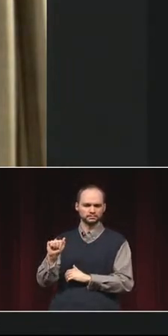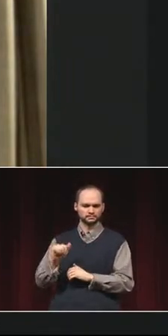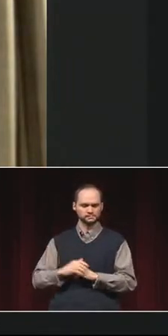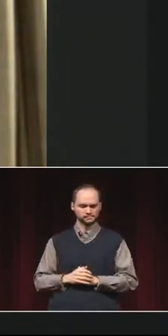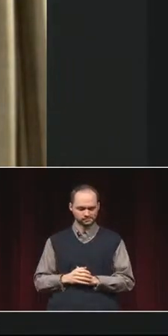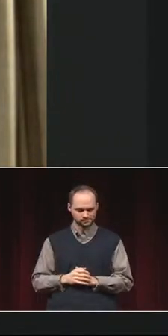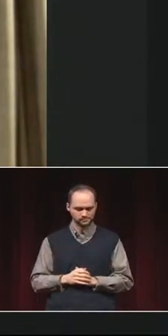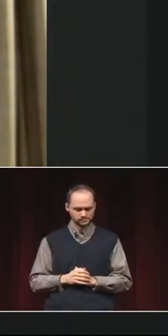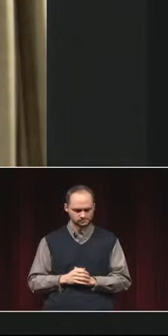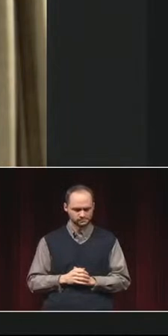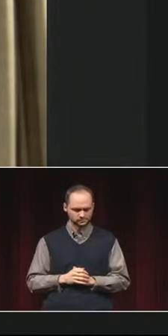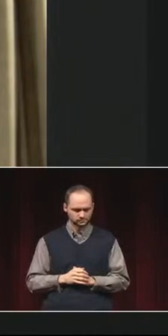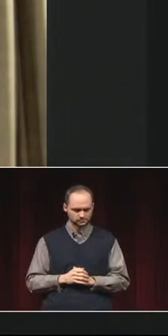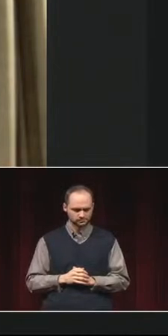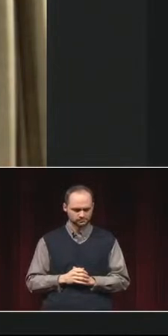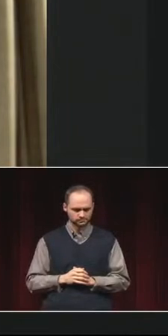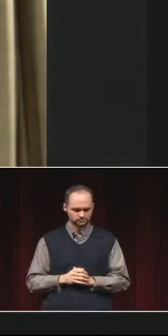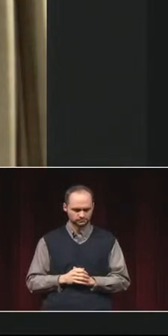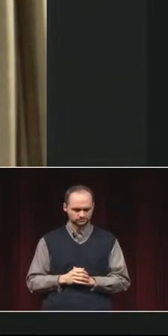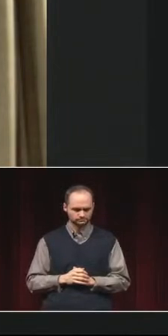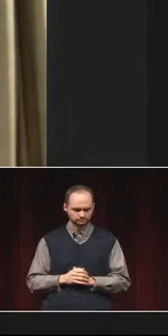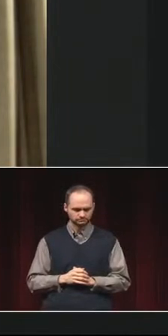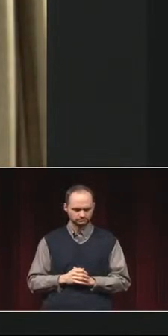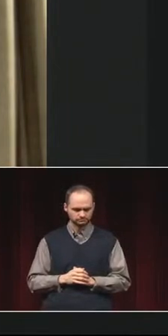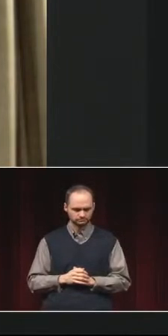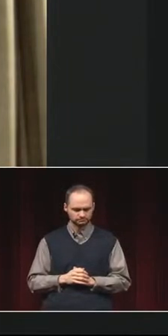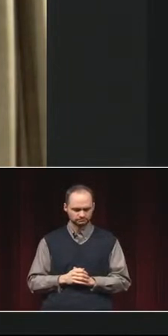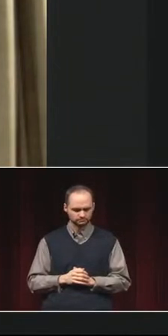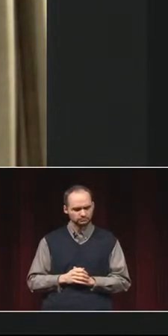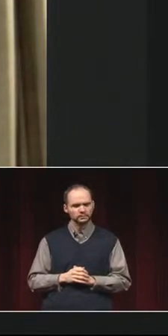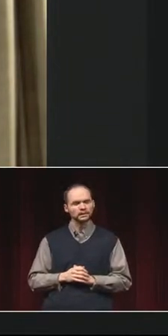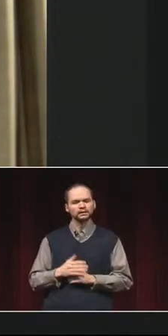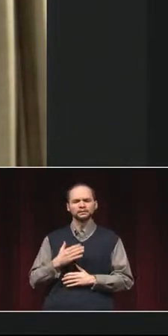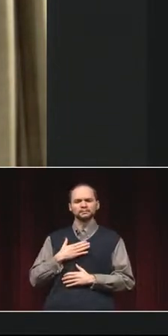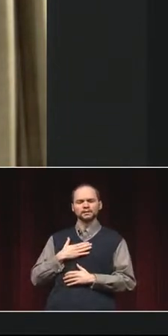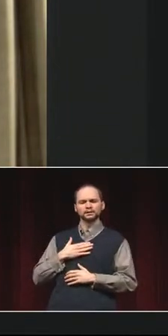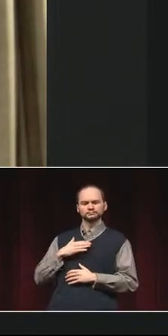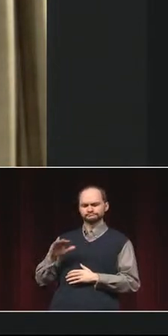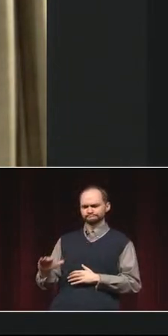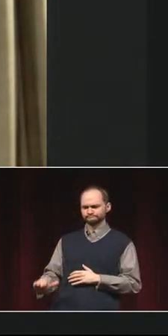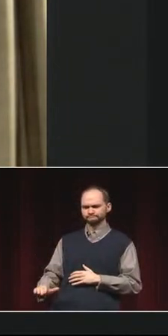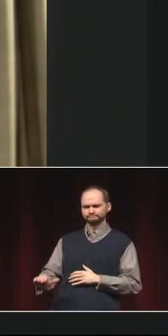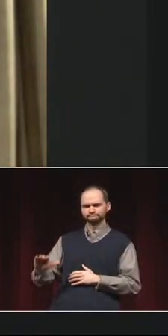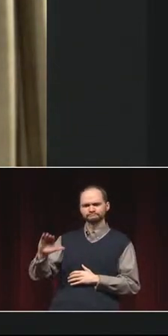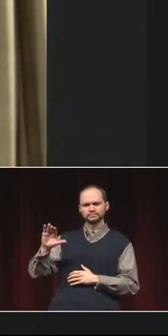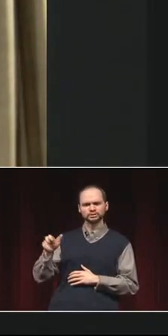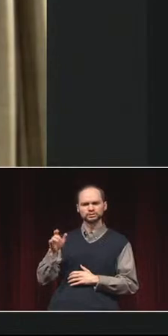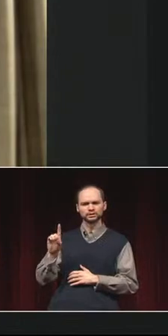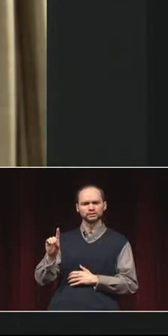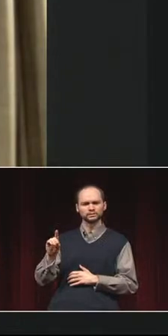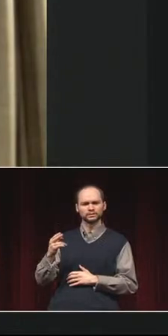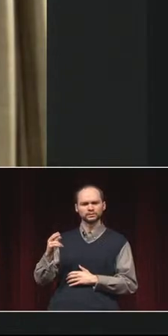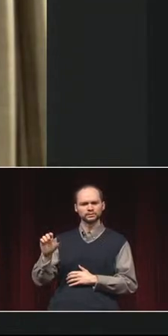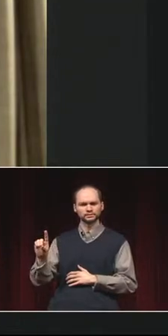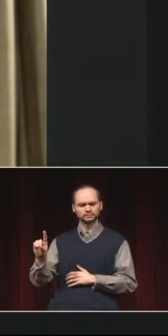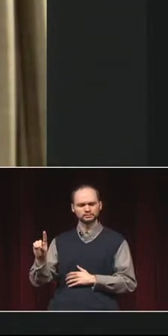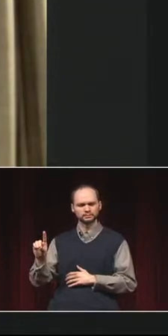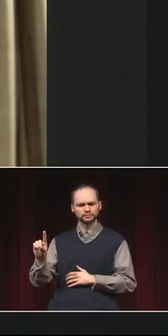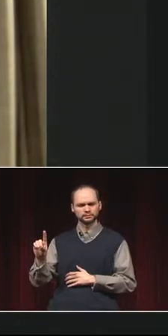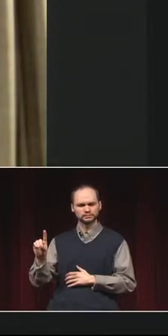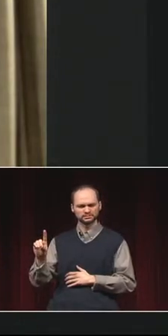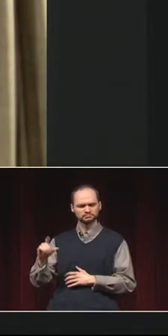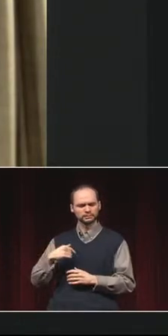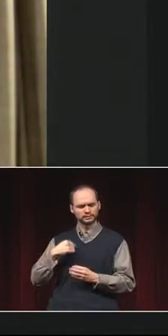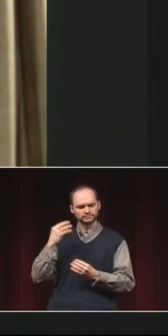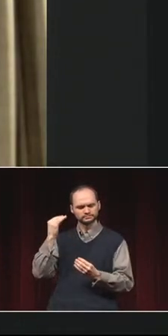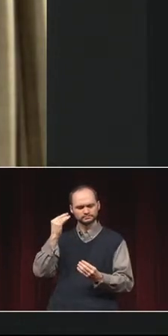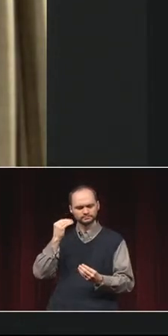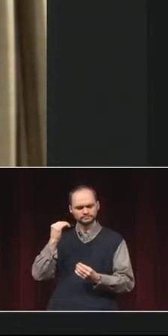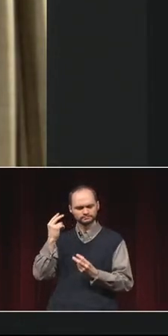I thought a great deal about my childhood over the long night. I was born in Tuskegee Alabama